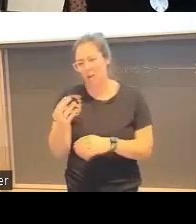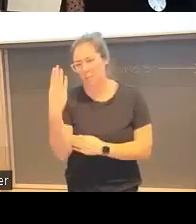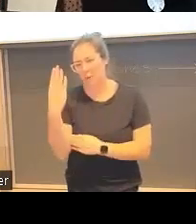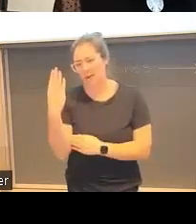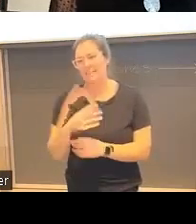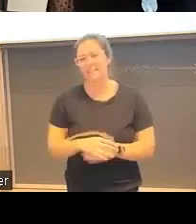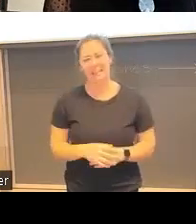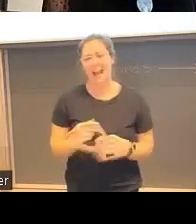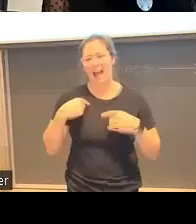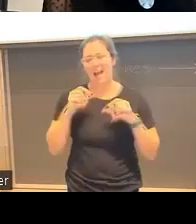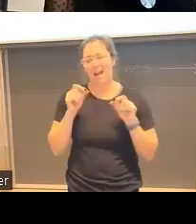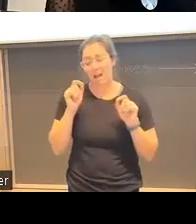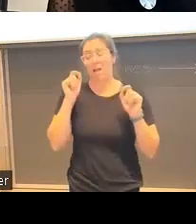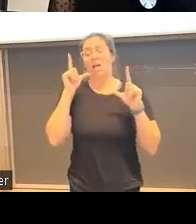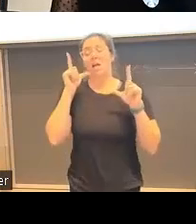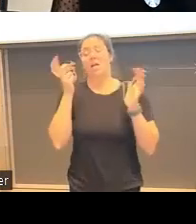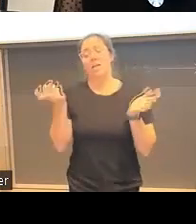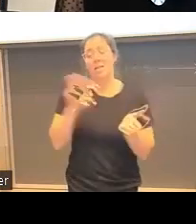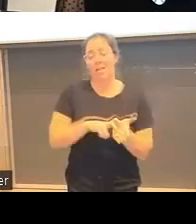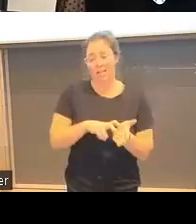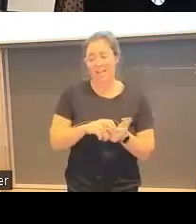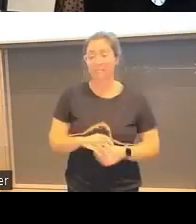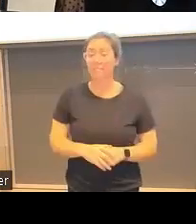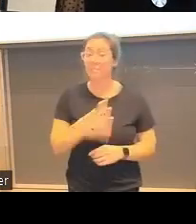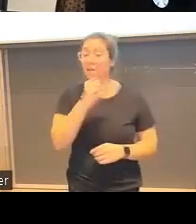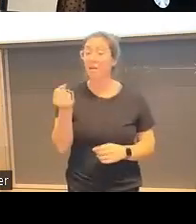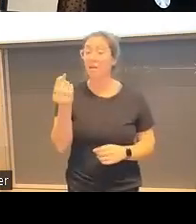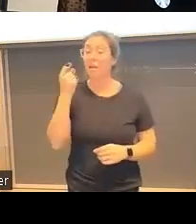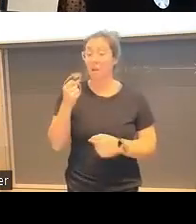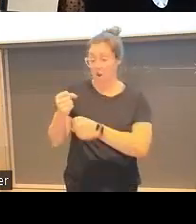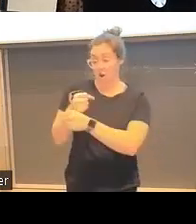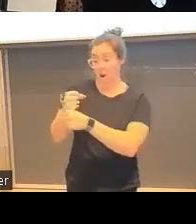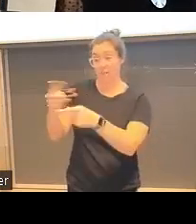were barely awake this was exacerbated by the fact that most coffee shops on campus don't open till